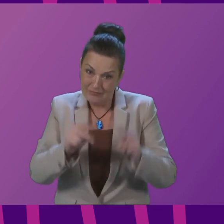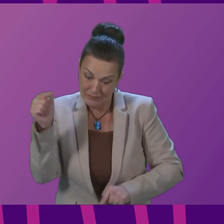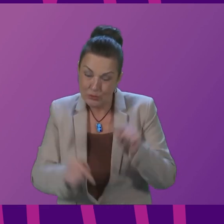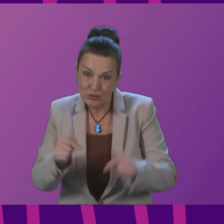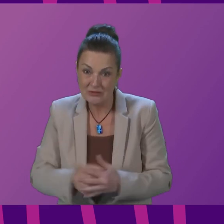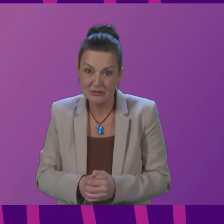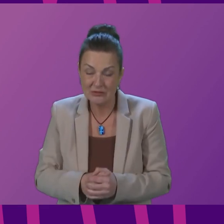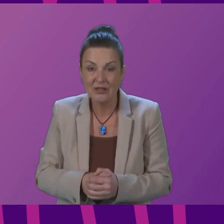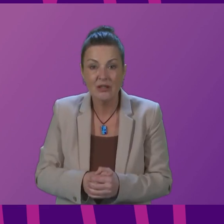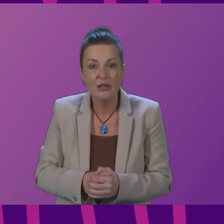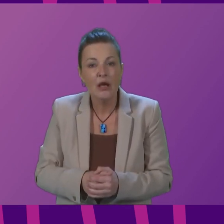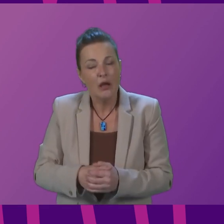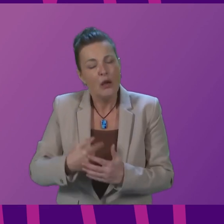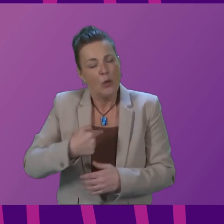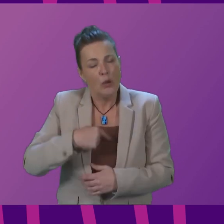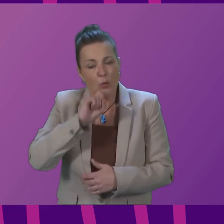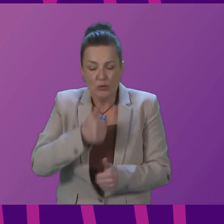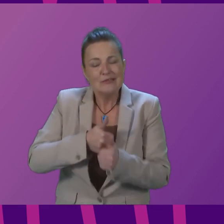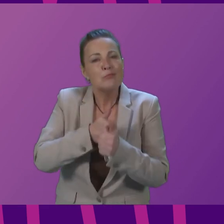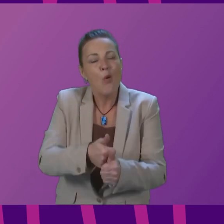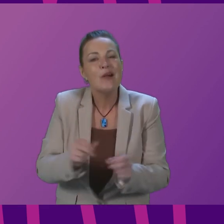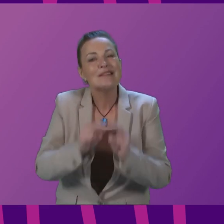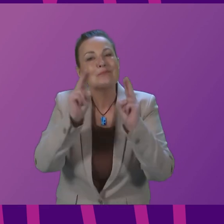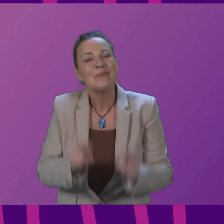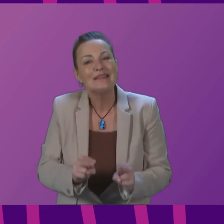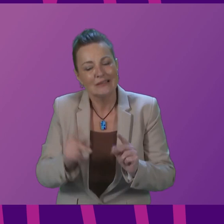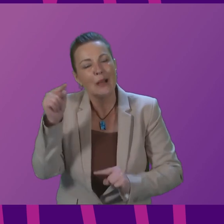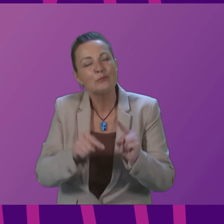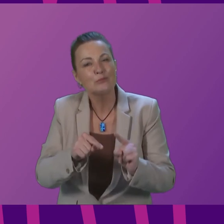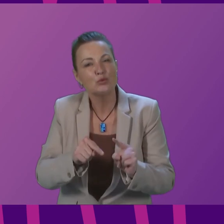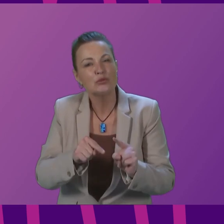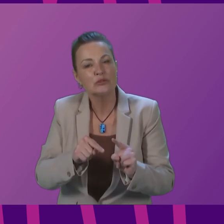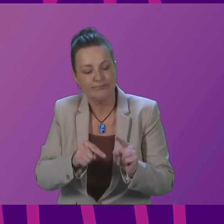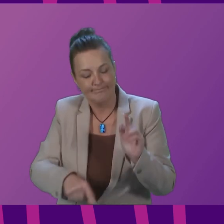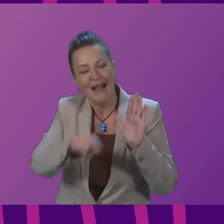To support implementation of the Domestic Abuse Act 2018, the Scottish Government provided